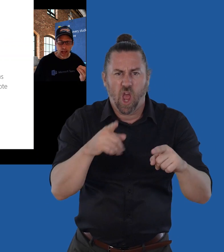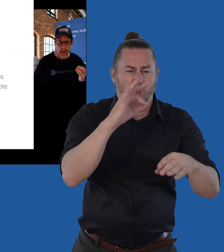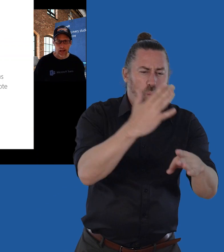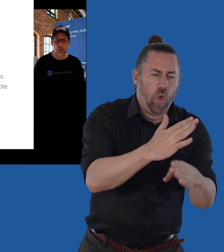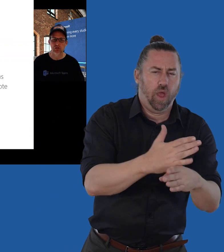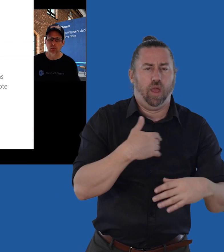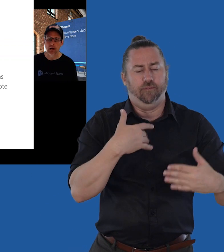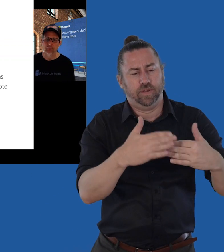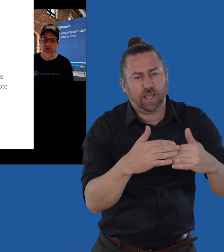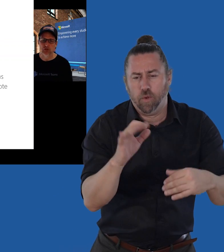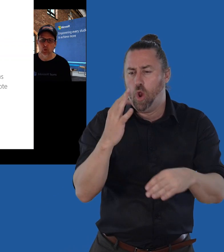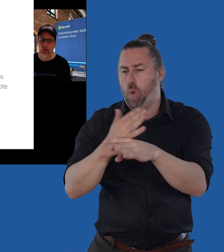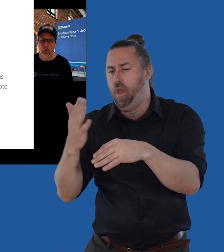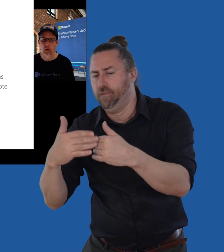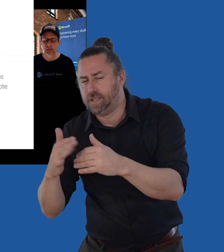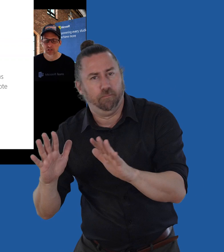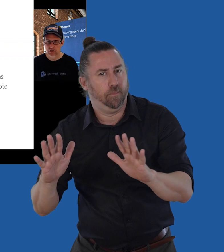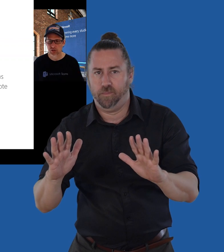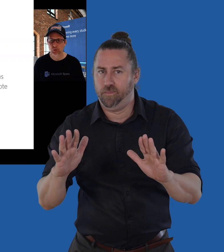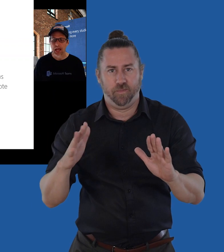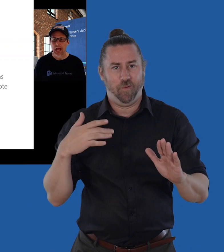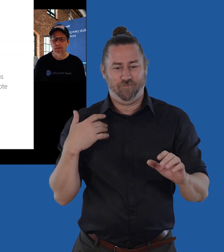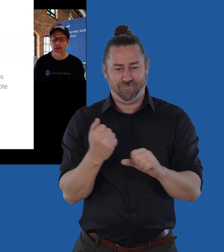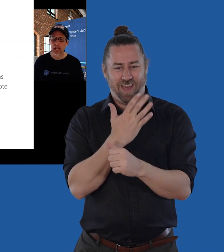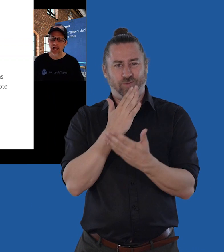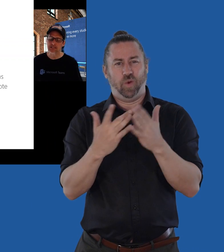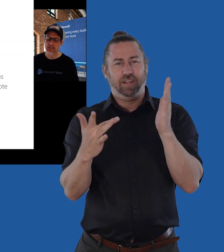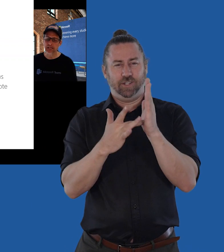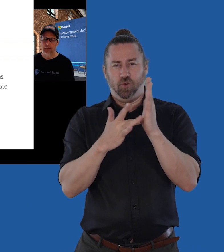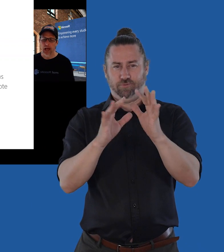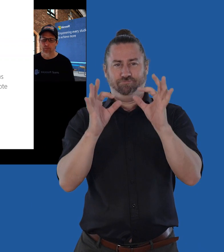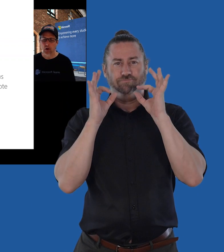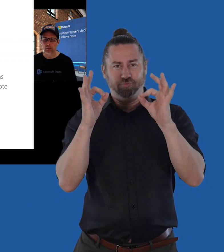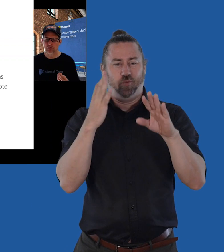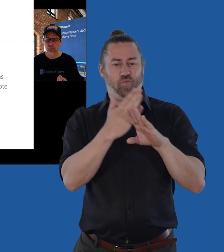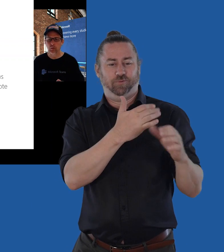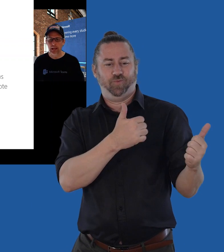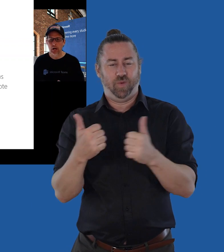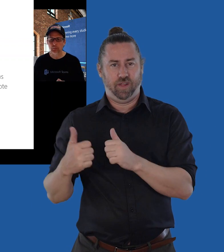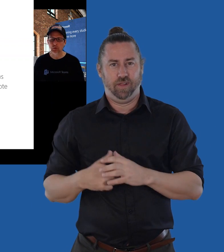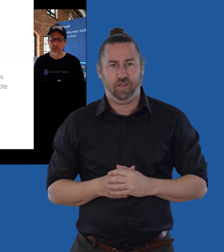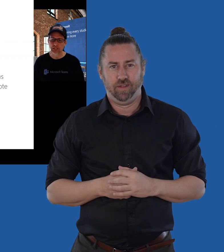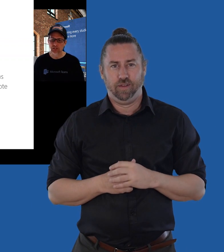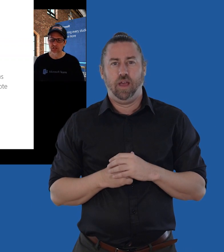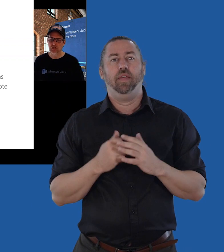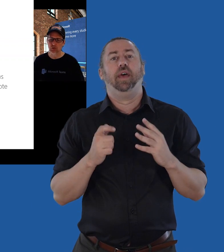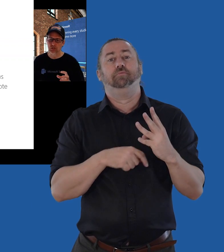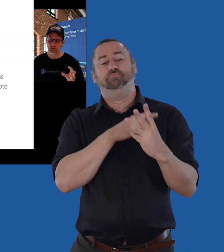and able to do what you wanna it to do. And then lastly, at Microsoft, we wanna help you as an institution,